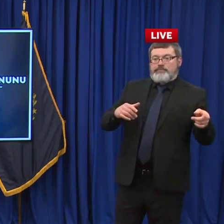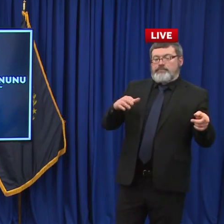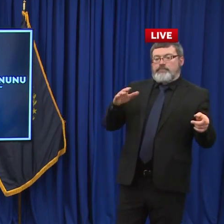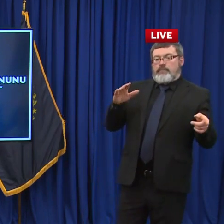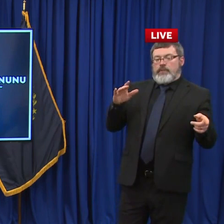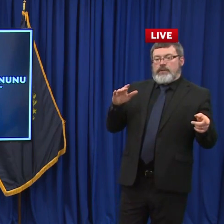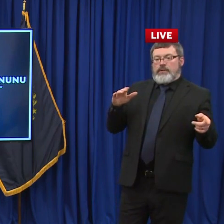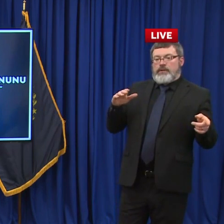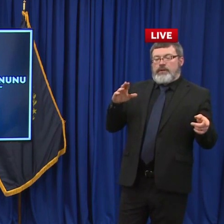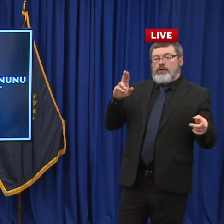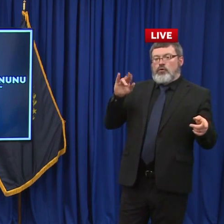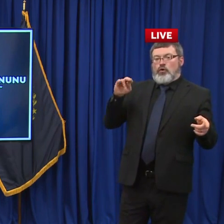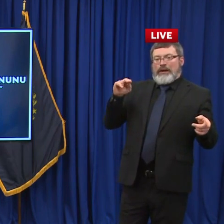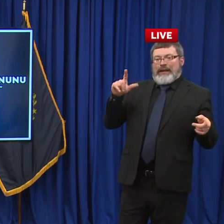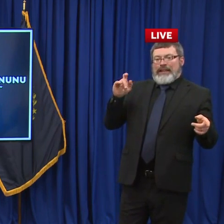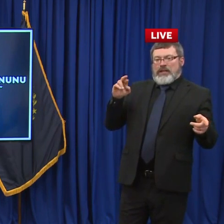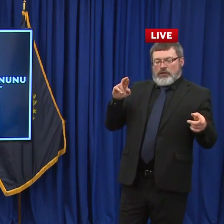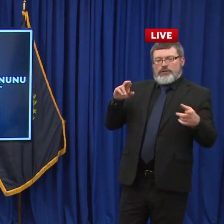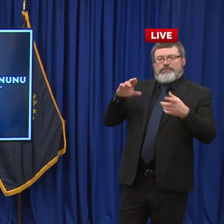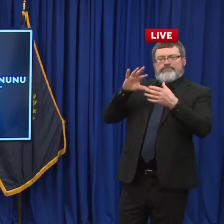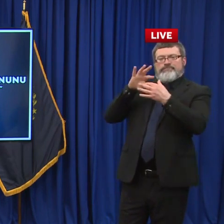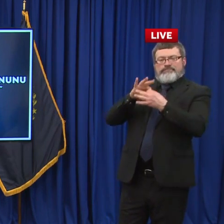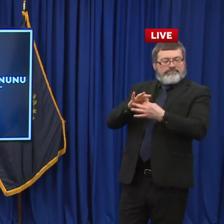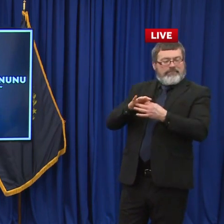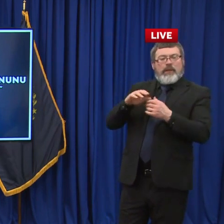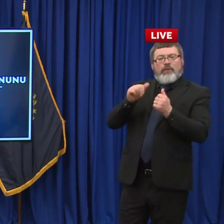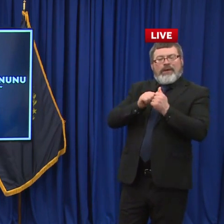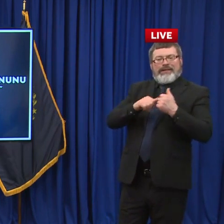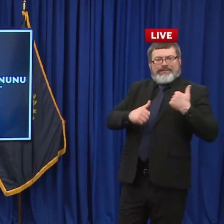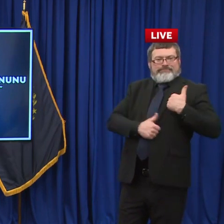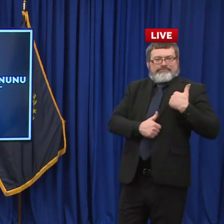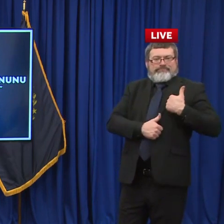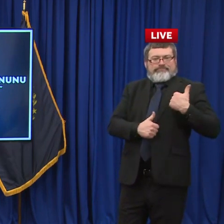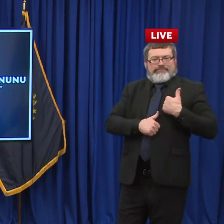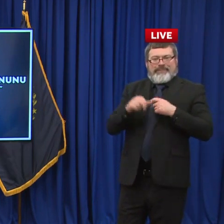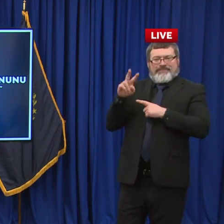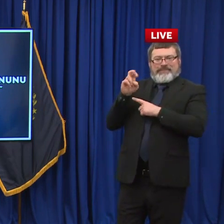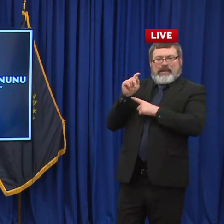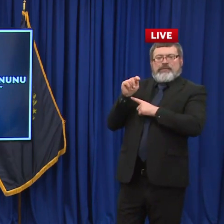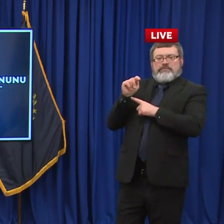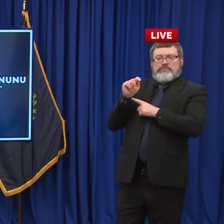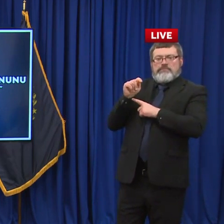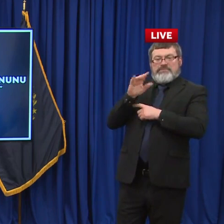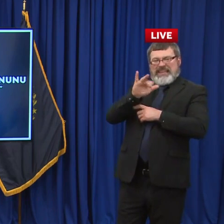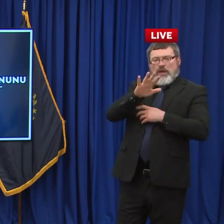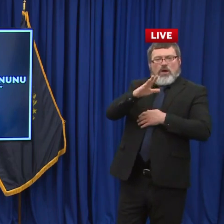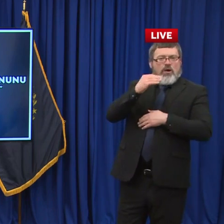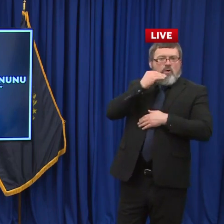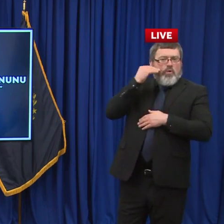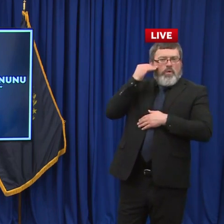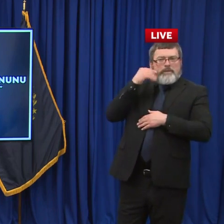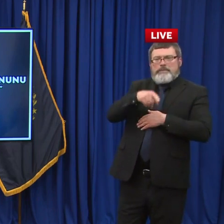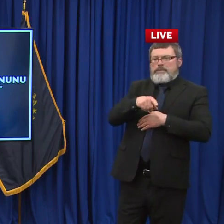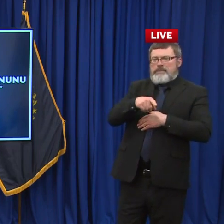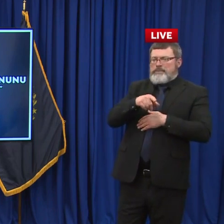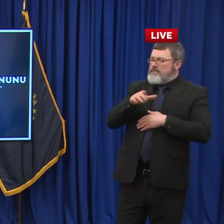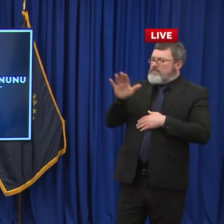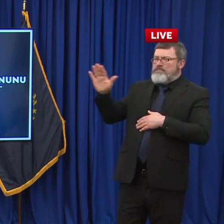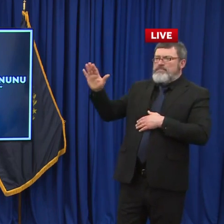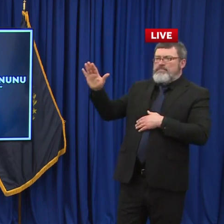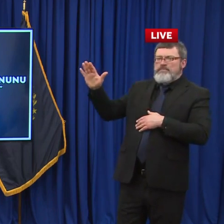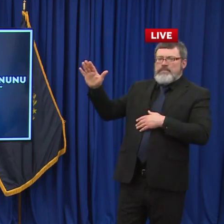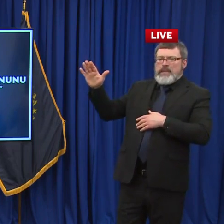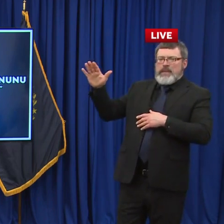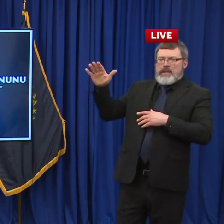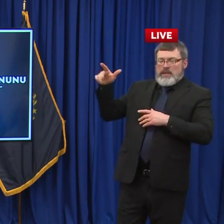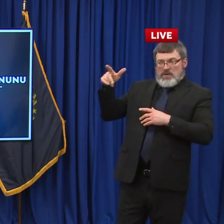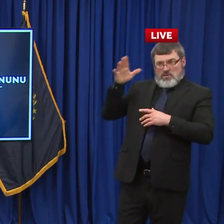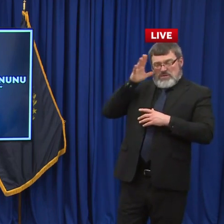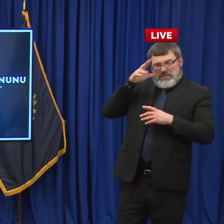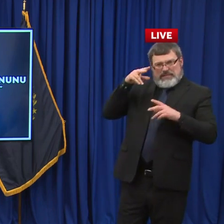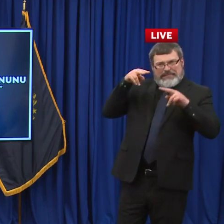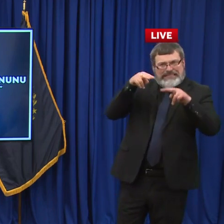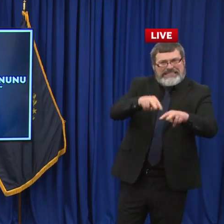A PRETTY GENERAL OUTBREAK AT THE VETERANS HOME, WILL YOU ADDRESS WHAT YOU PLAN TO DO WITH REGARD TO THAT?